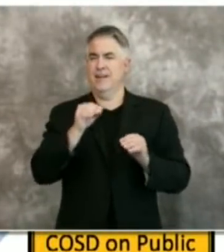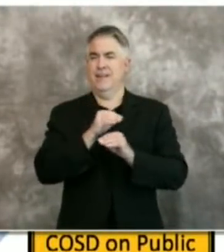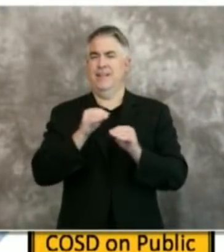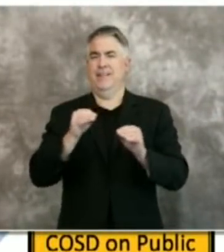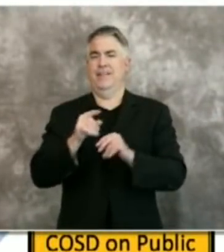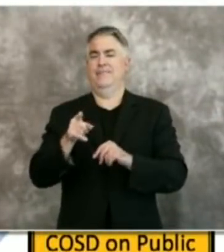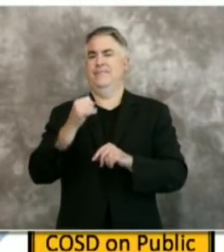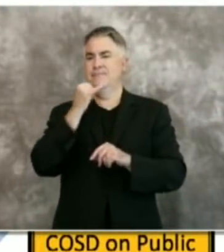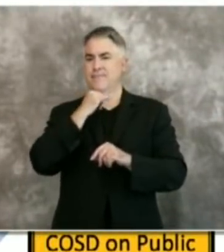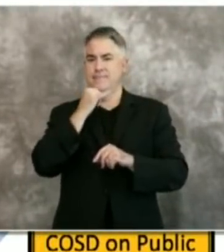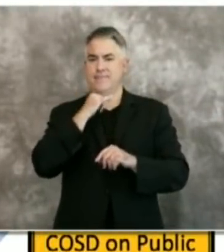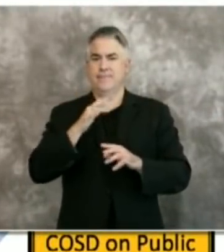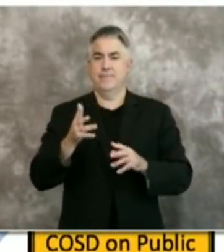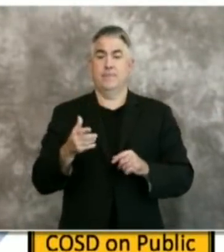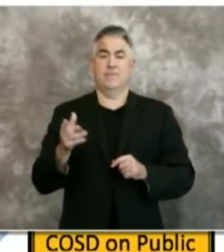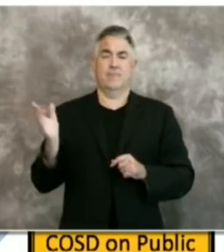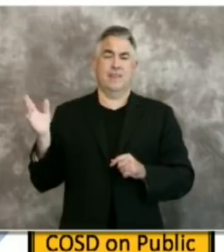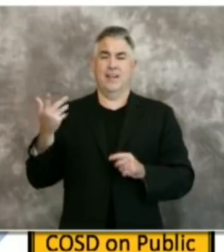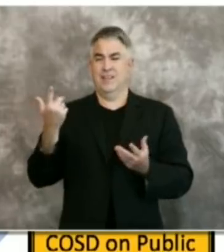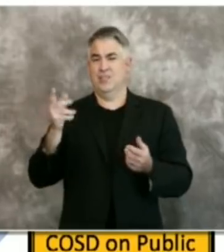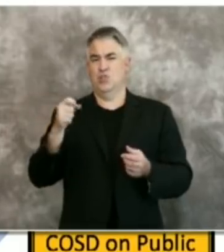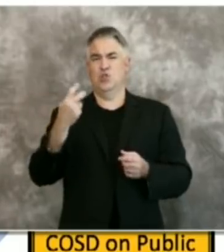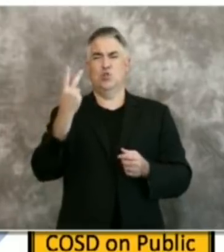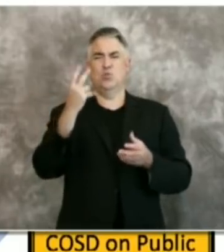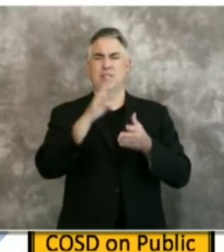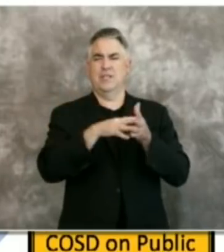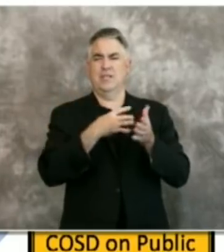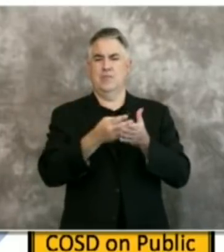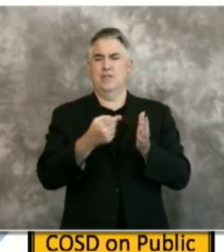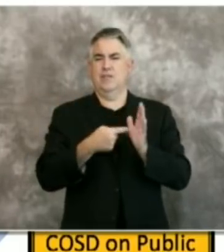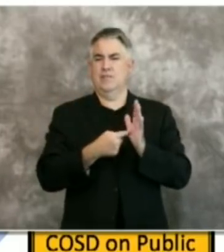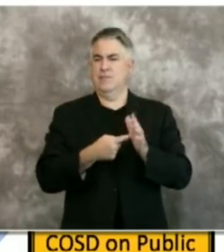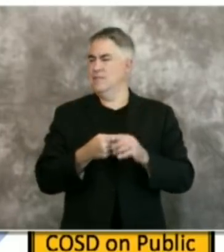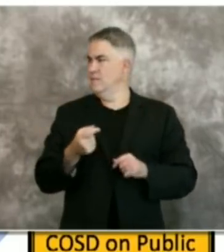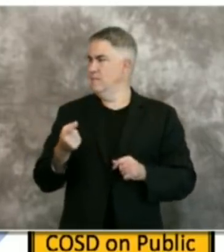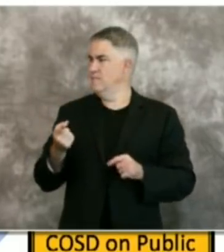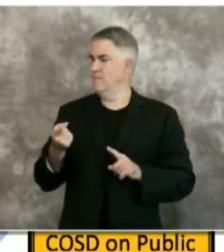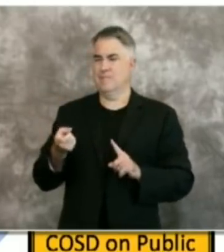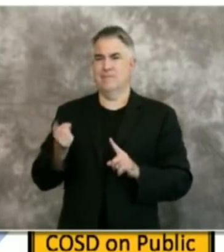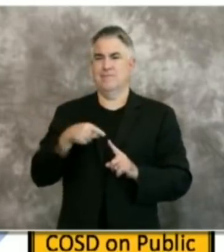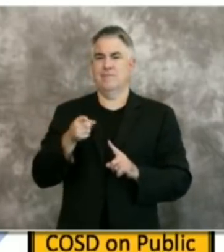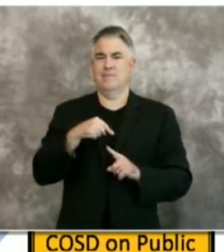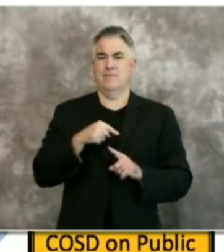TABLE. NEXT SLIDE. THESE ARE NOT QUITE IN ORDER. THERE WAS